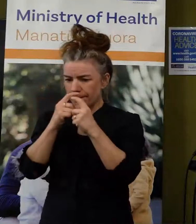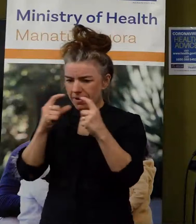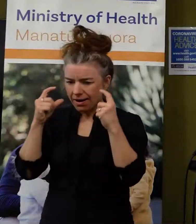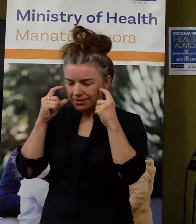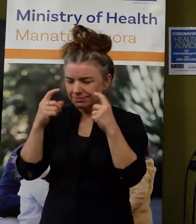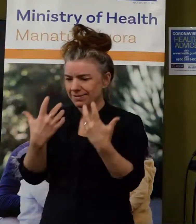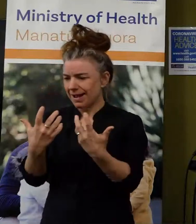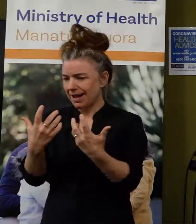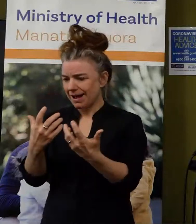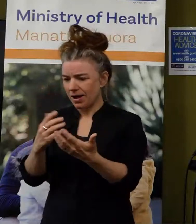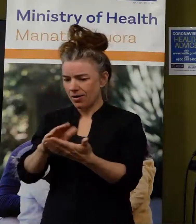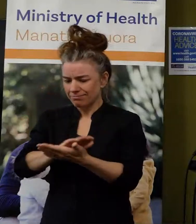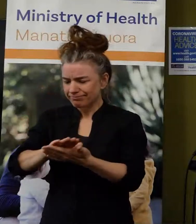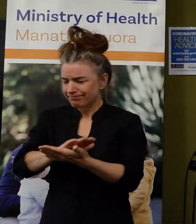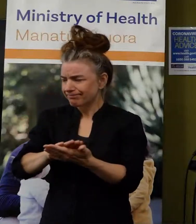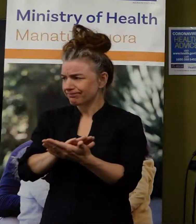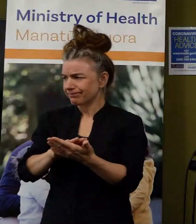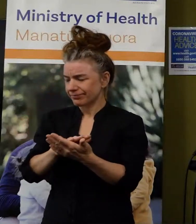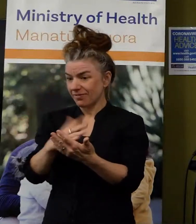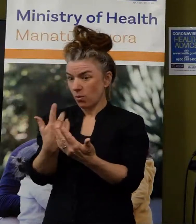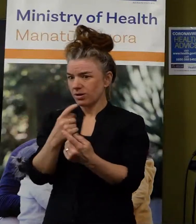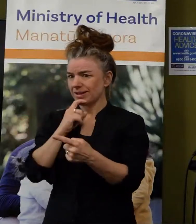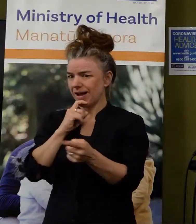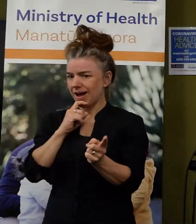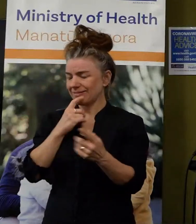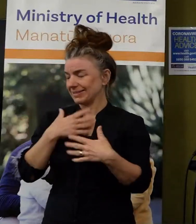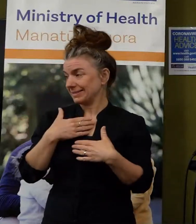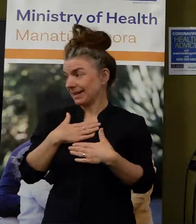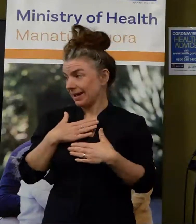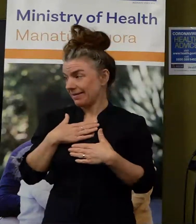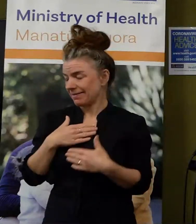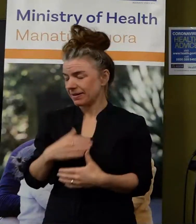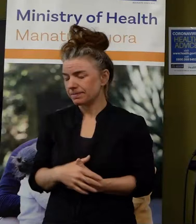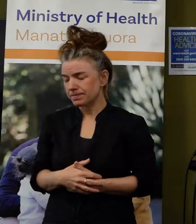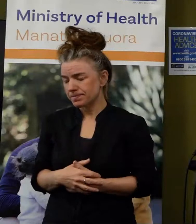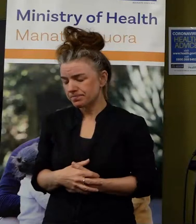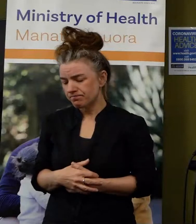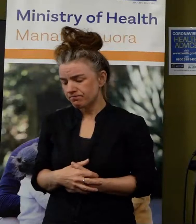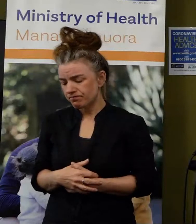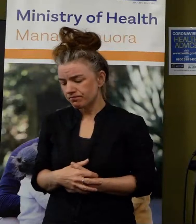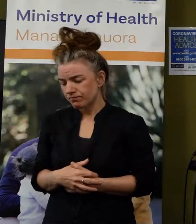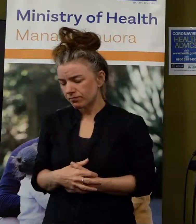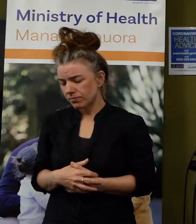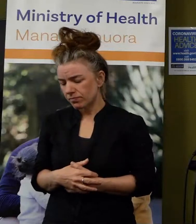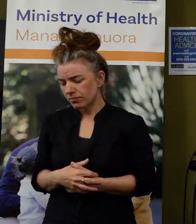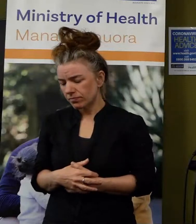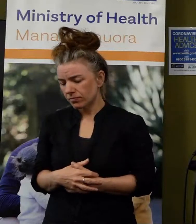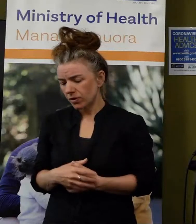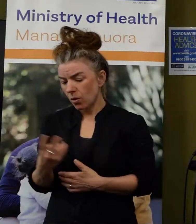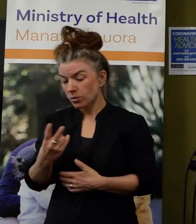how to use hand gel, just to keep themselves safe. And also, the returnees, the people who were there,